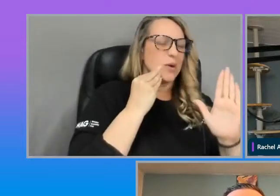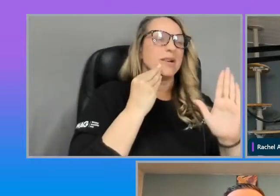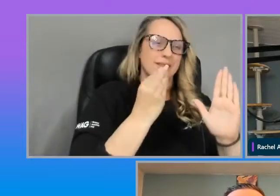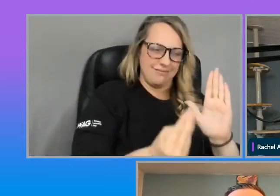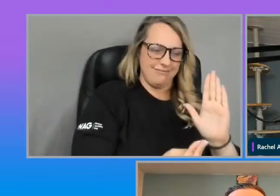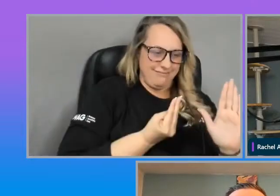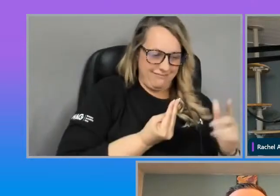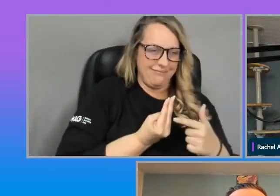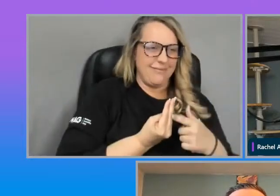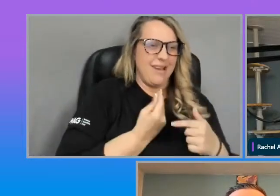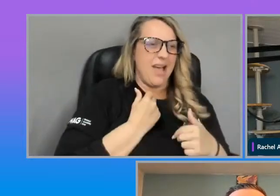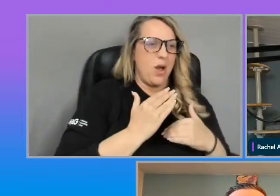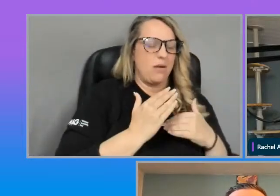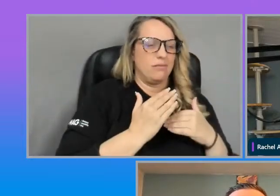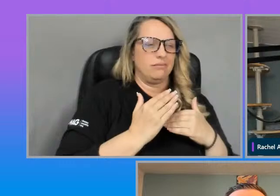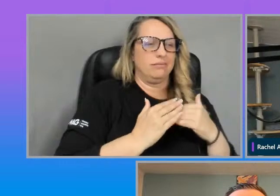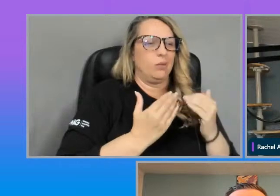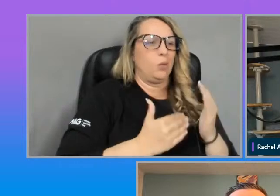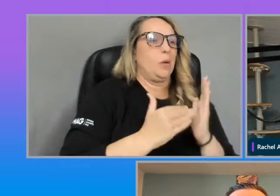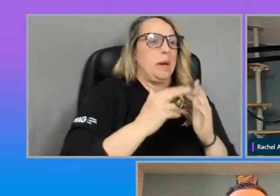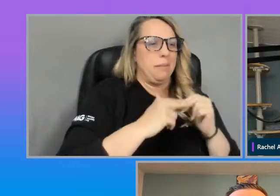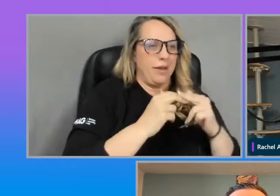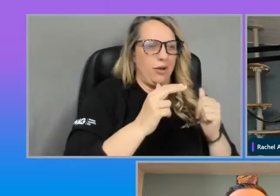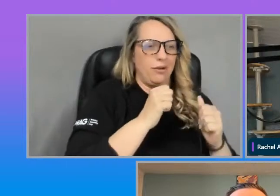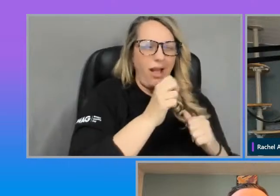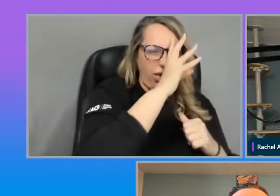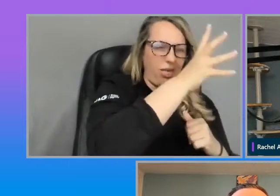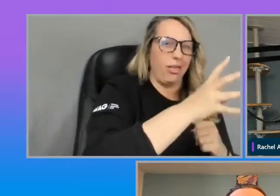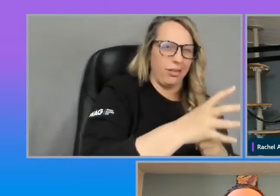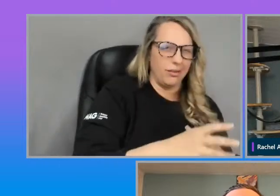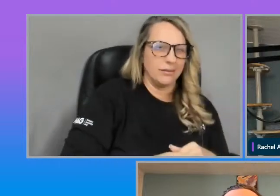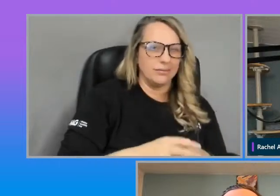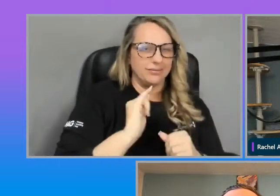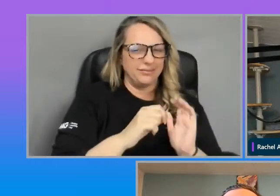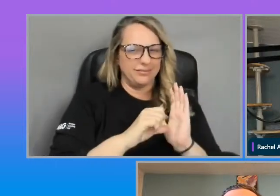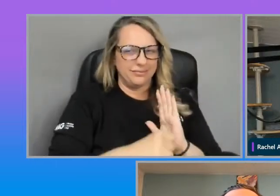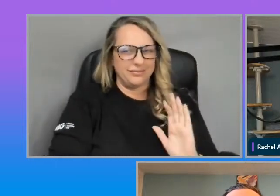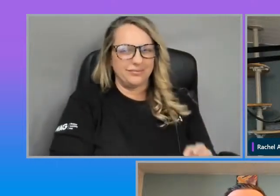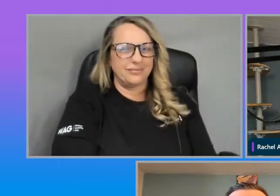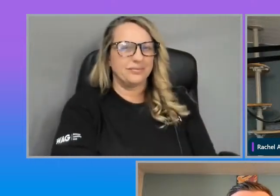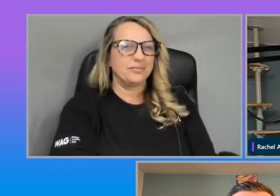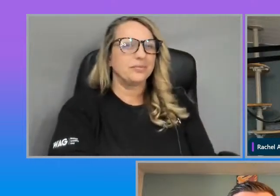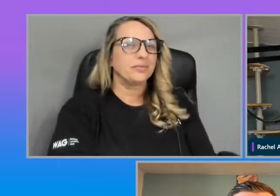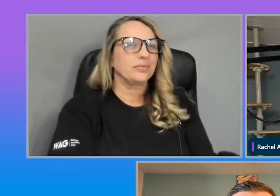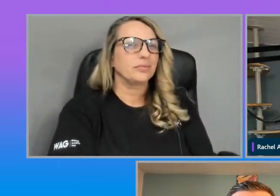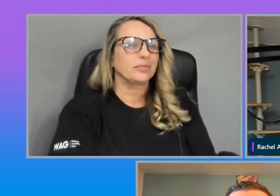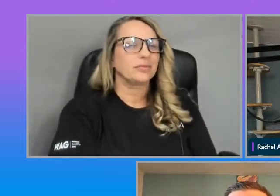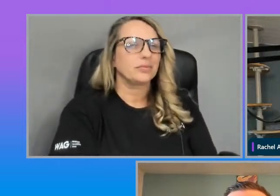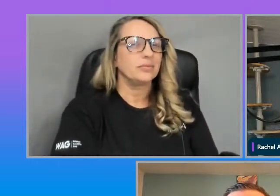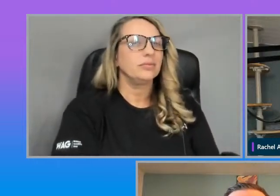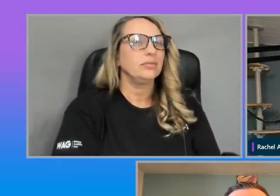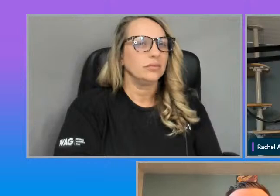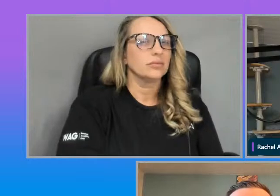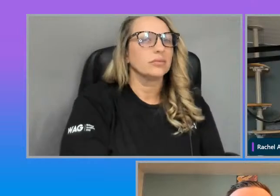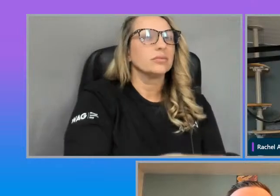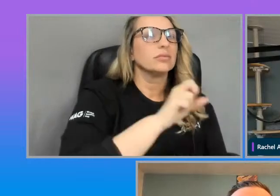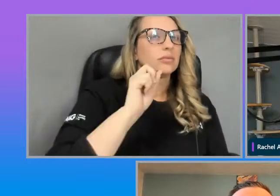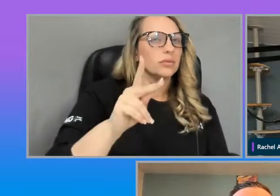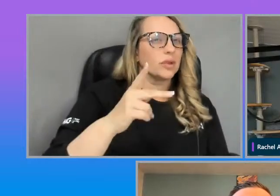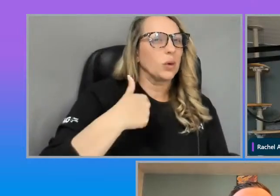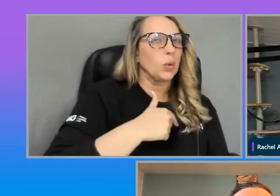rebuilding them.